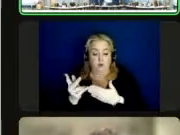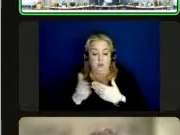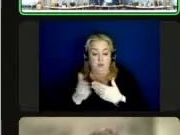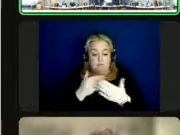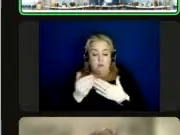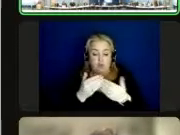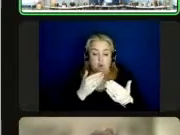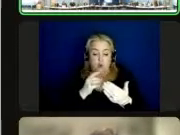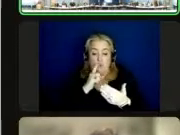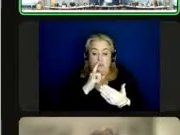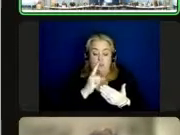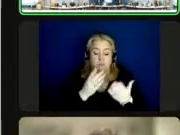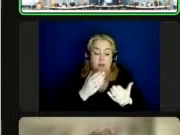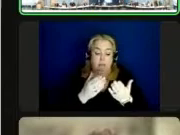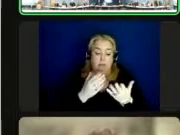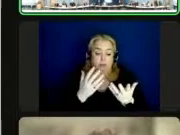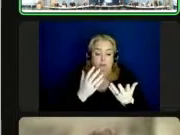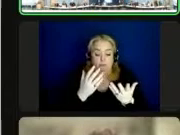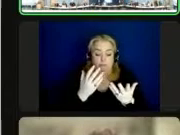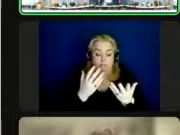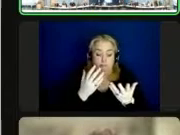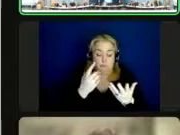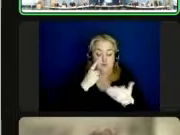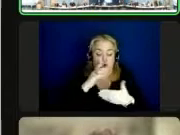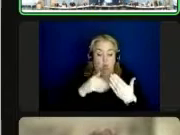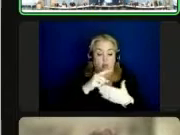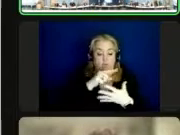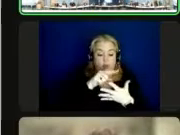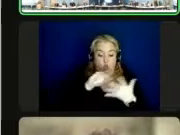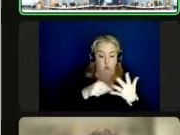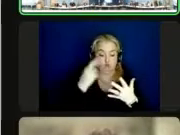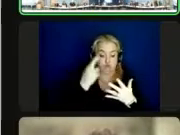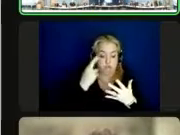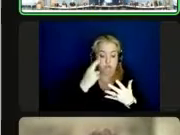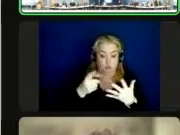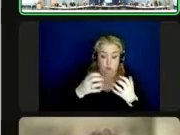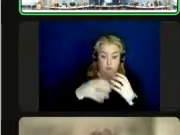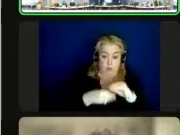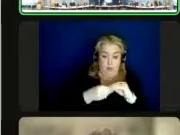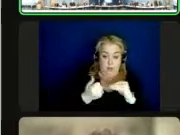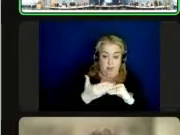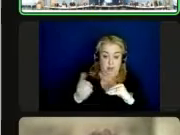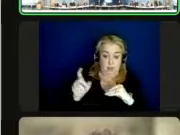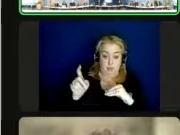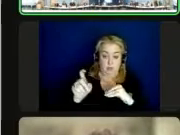THEY'RE NOT SO AND ALSO KNOWING THAT IN THE FUTURE WE'RE SETTING OURSELVES UP FOR